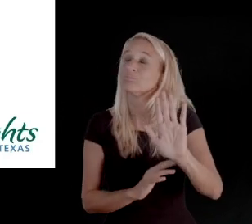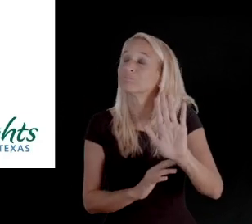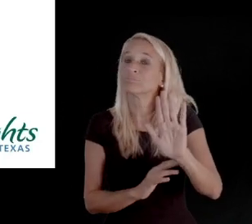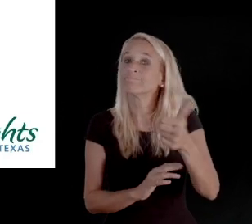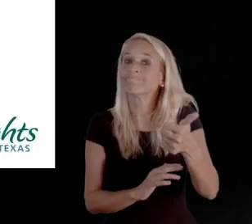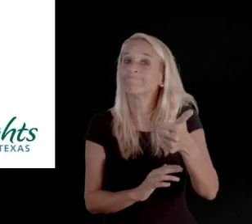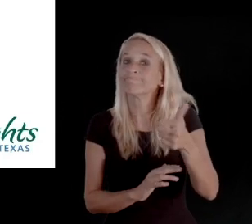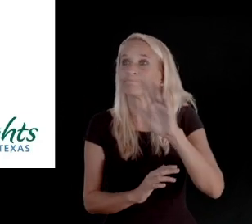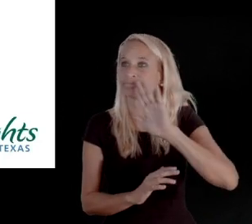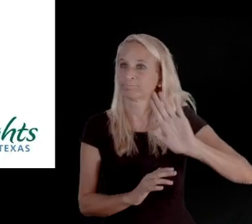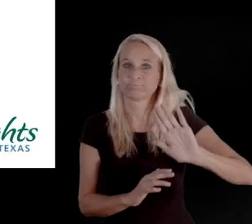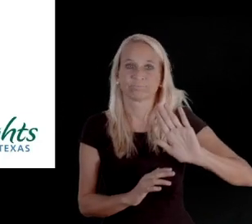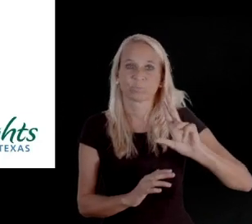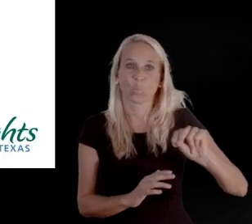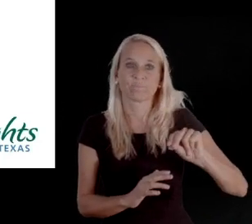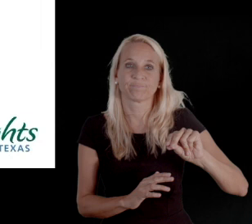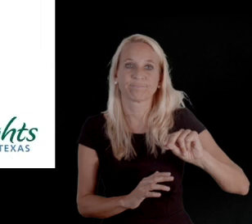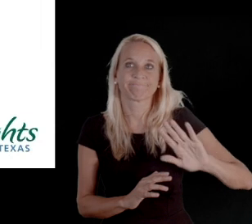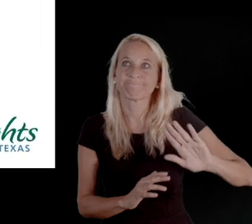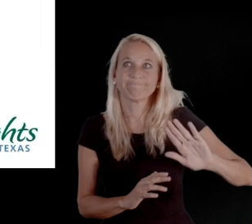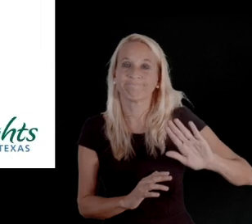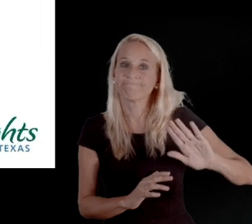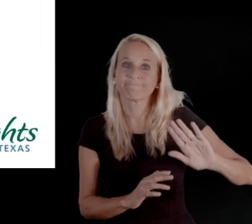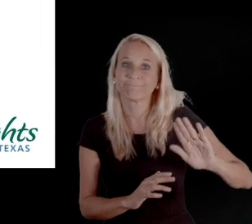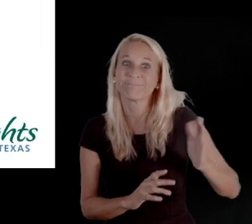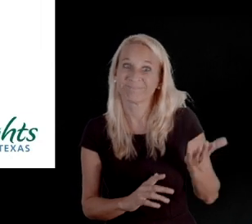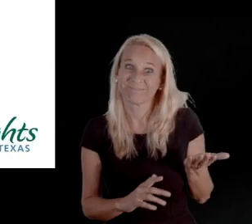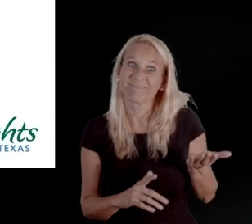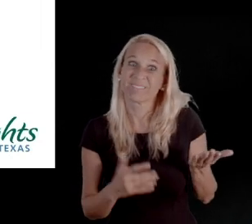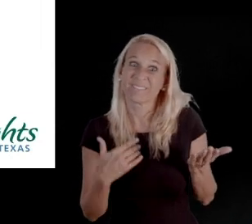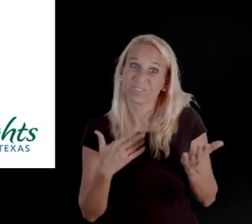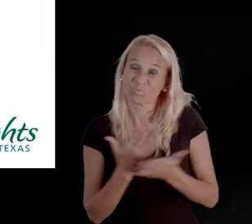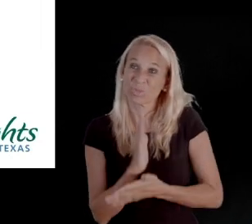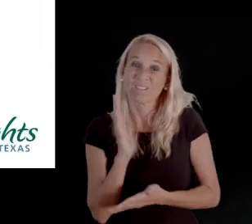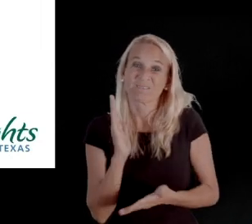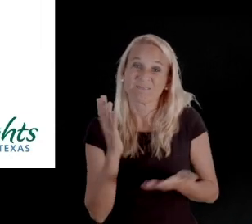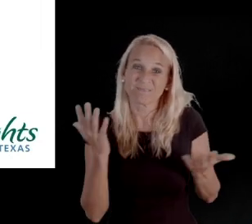to also not have undue interference with their testimony.